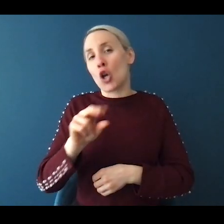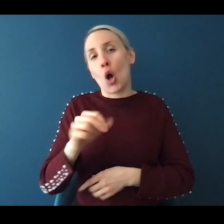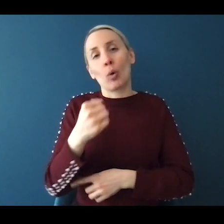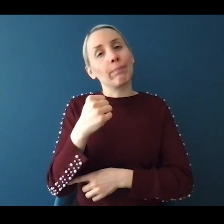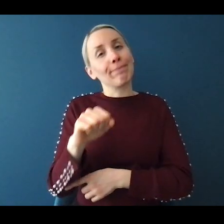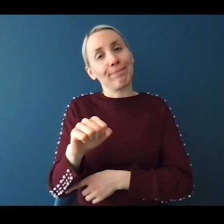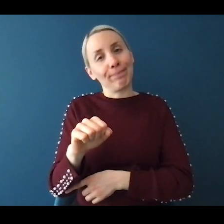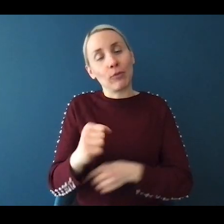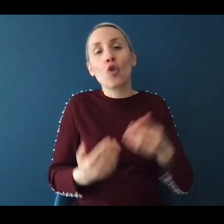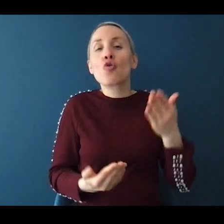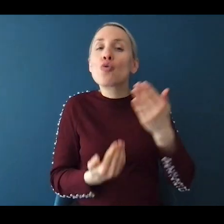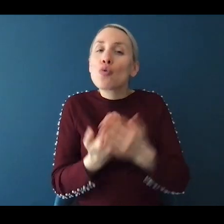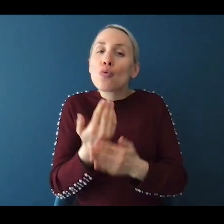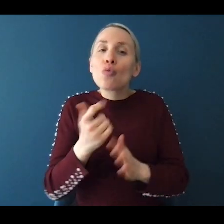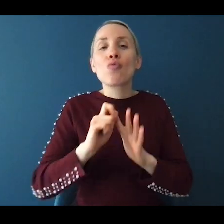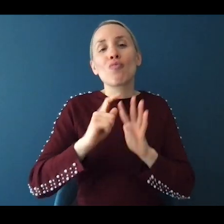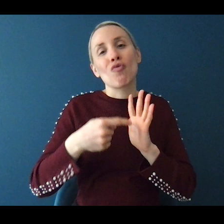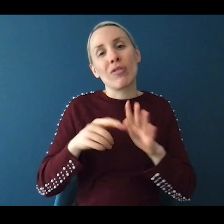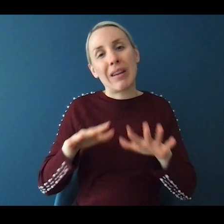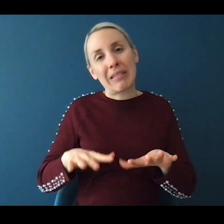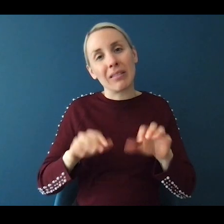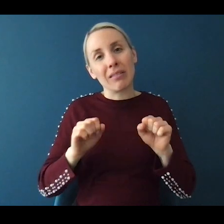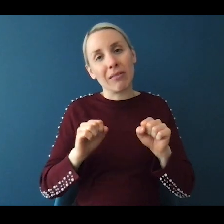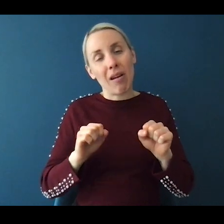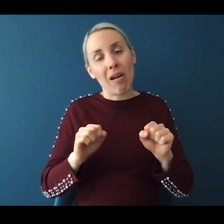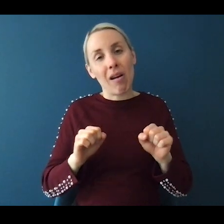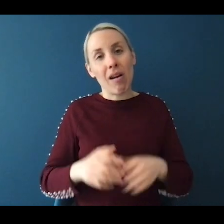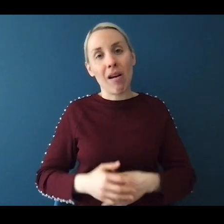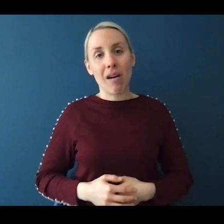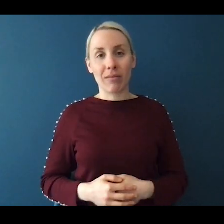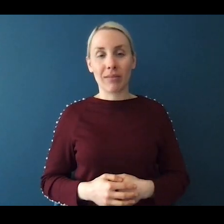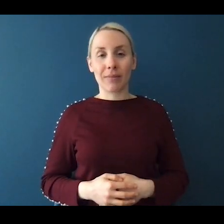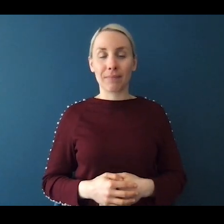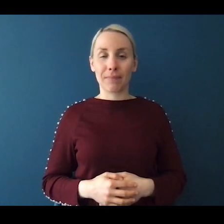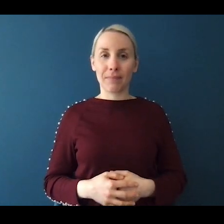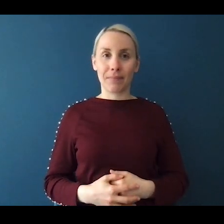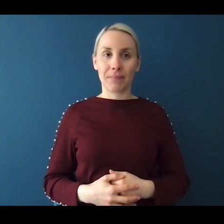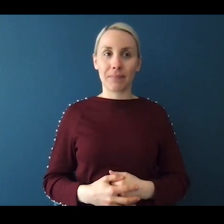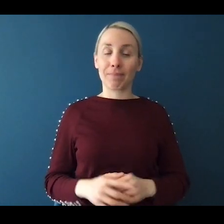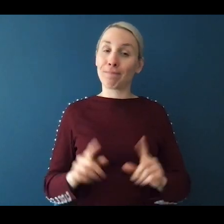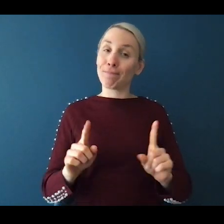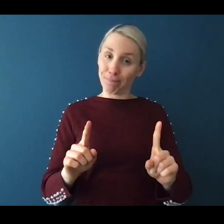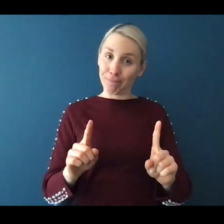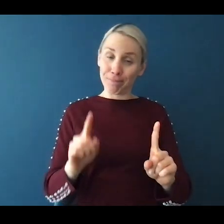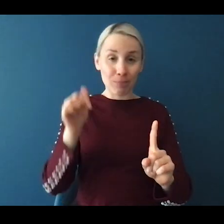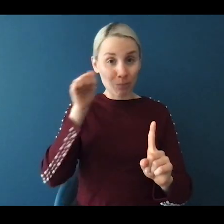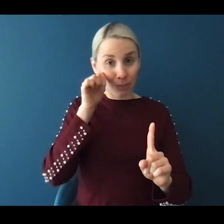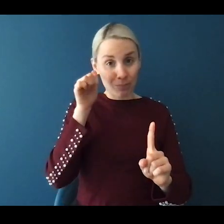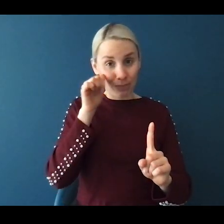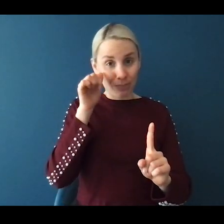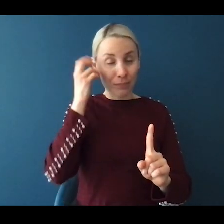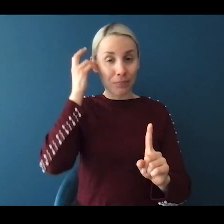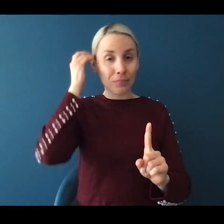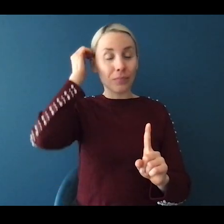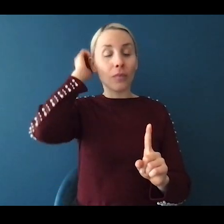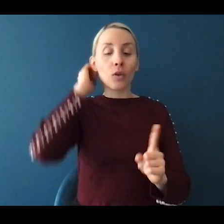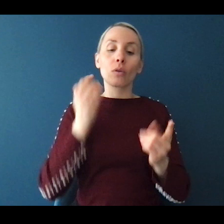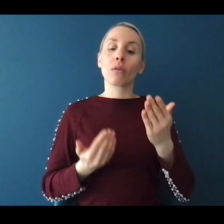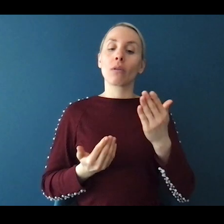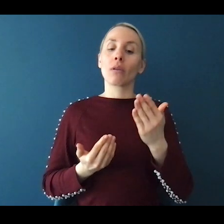with a new project but we obviously know that kind of like sometimes new projects can develop